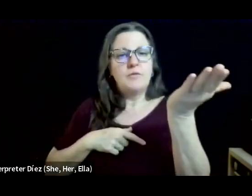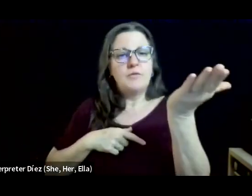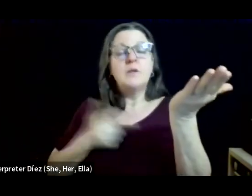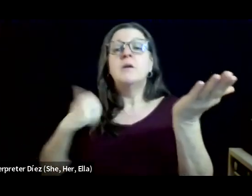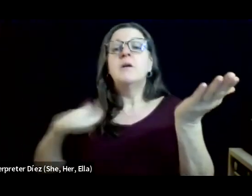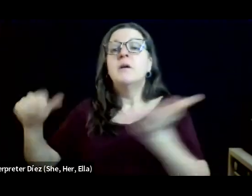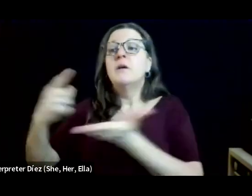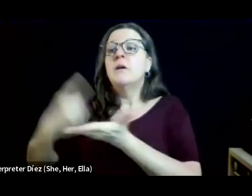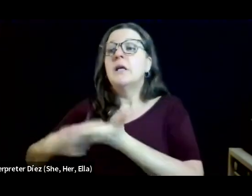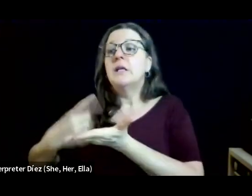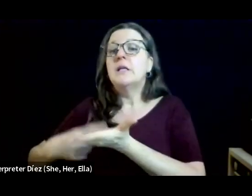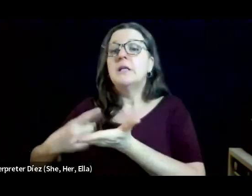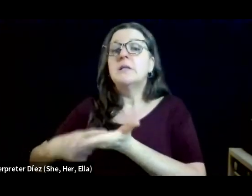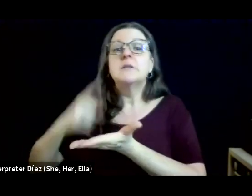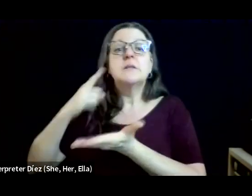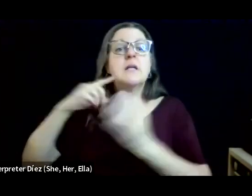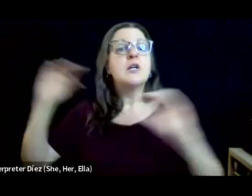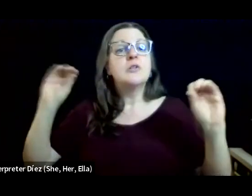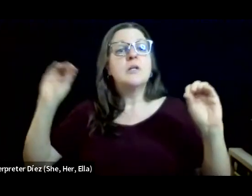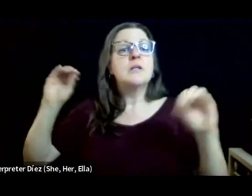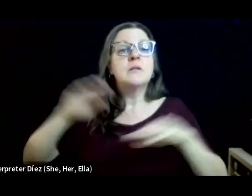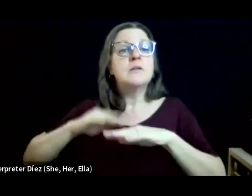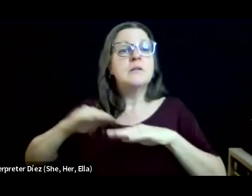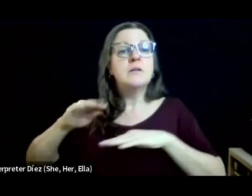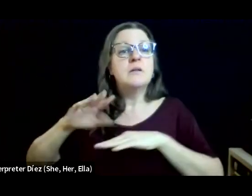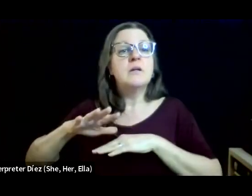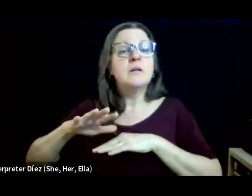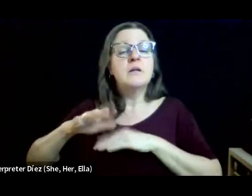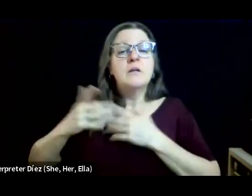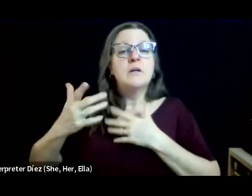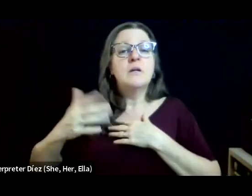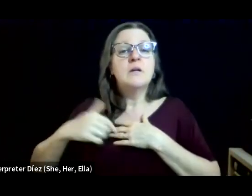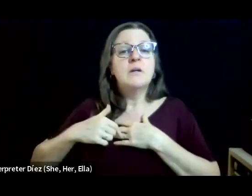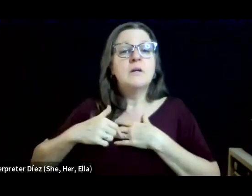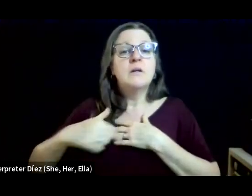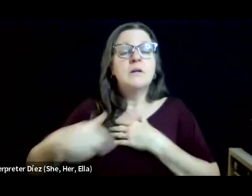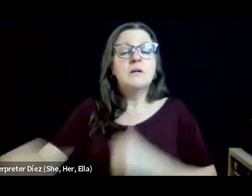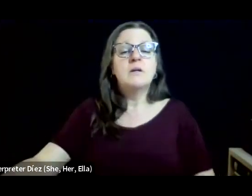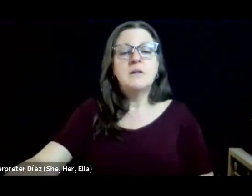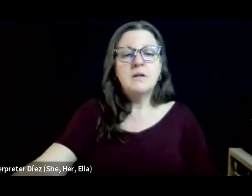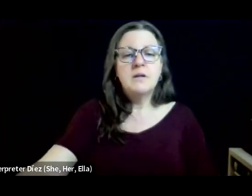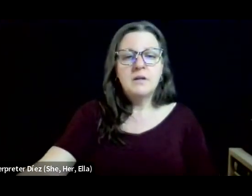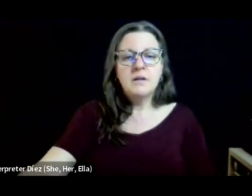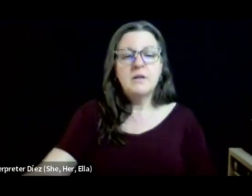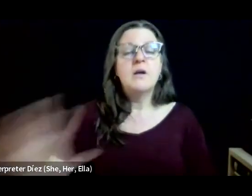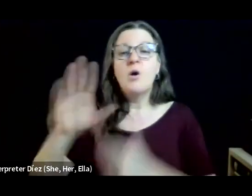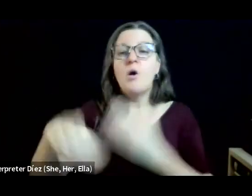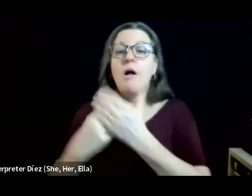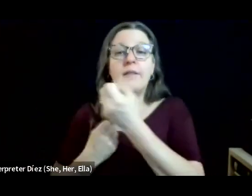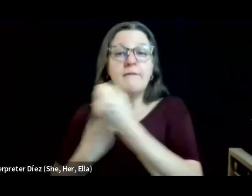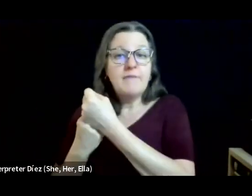Hearing none advice? All in favor? Aye.